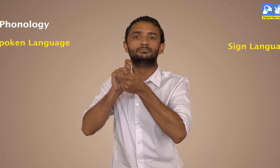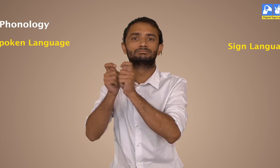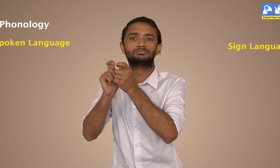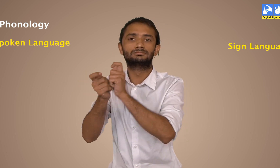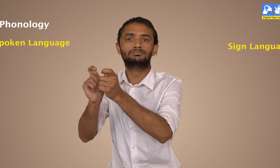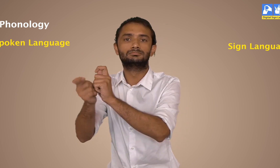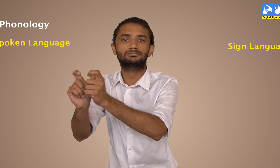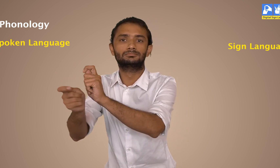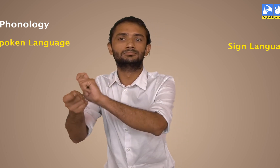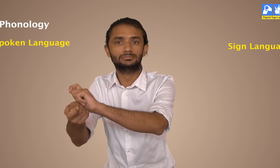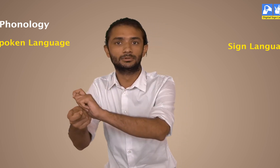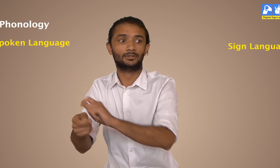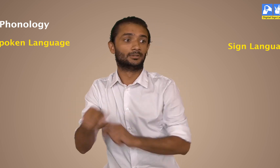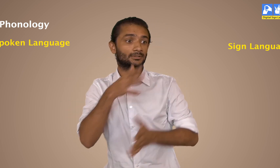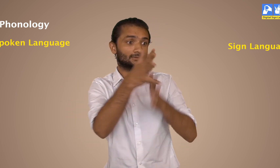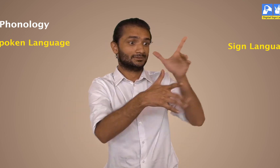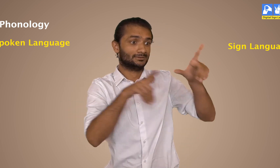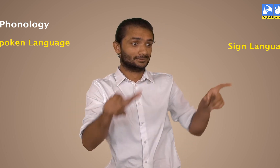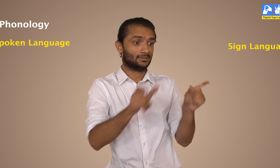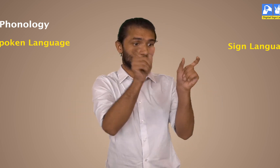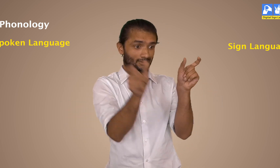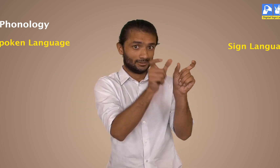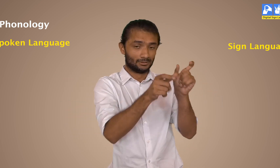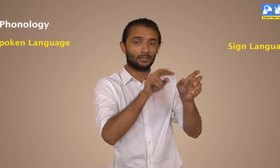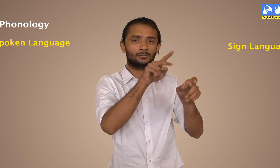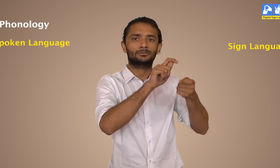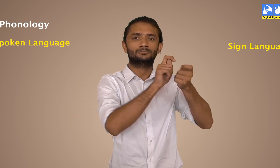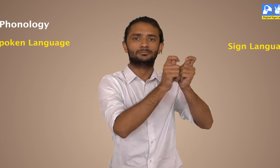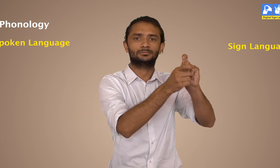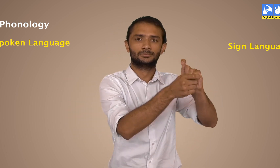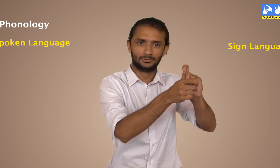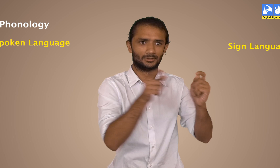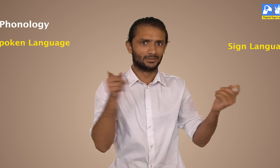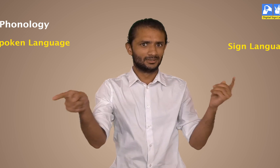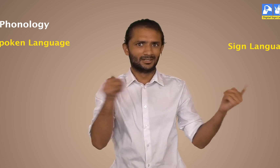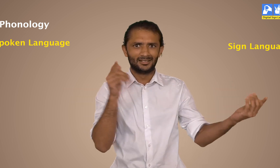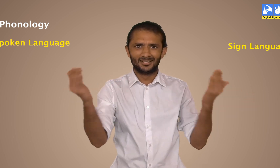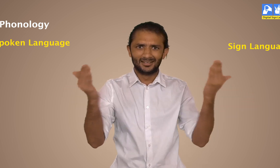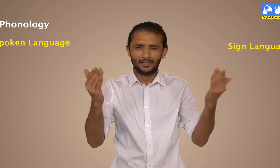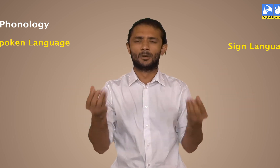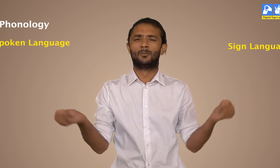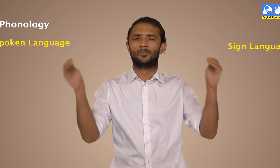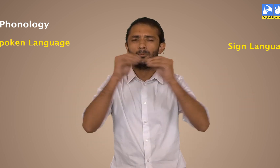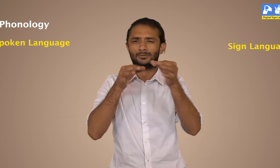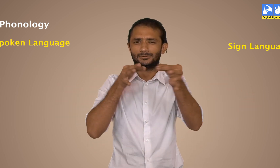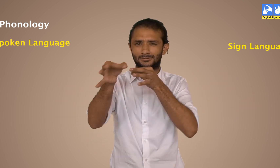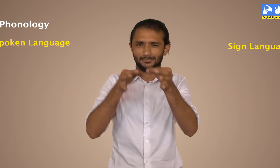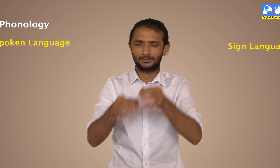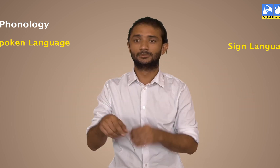Look at another example.